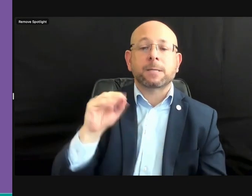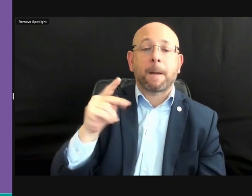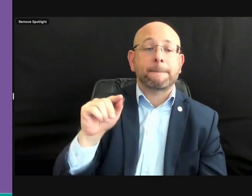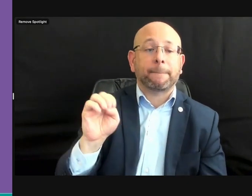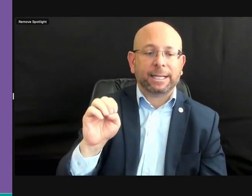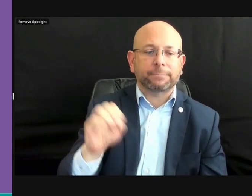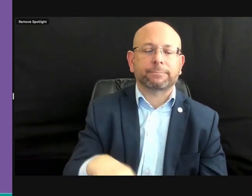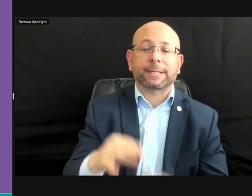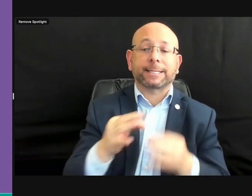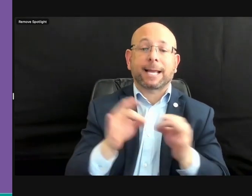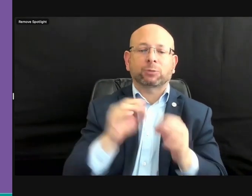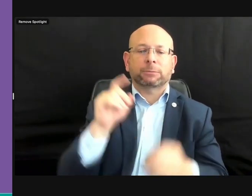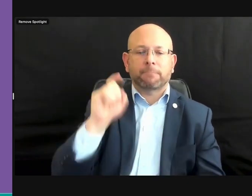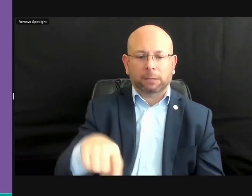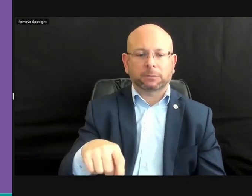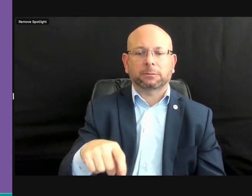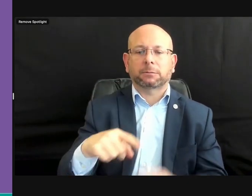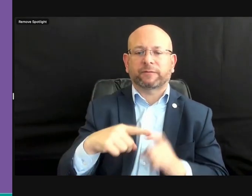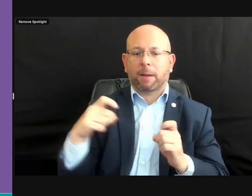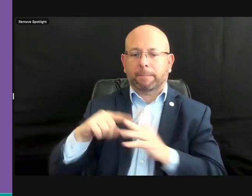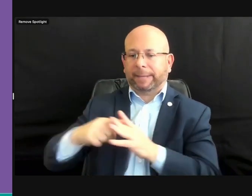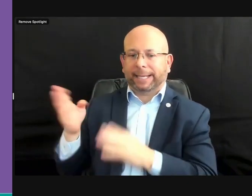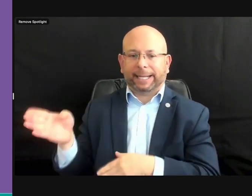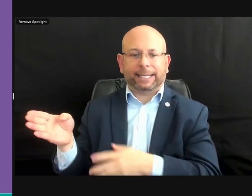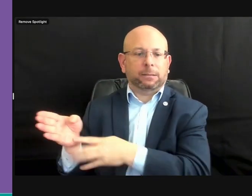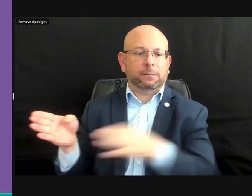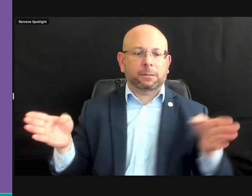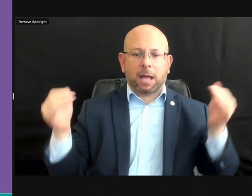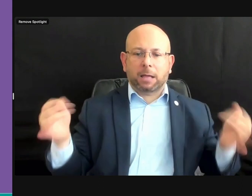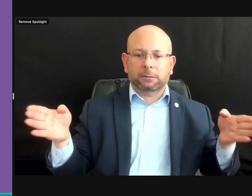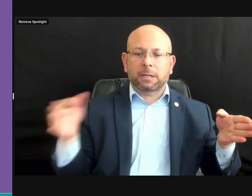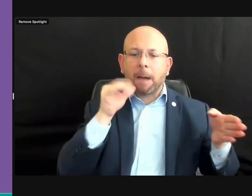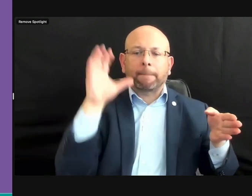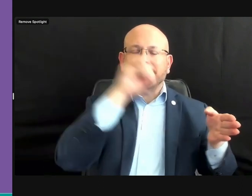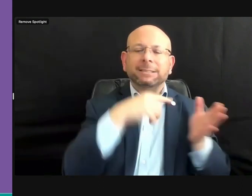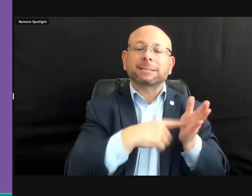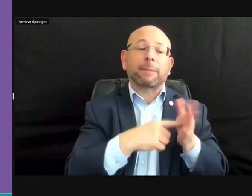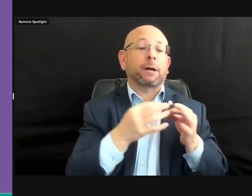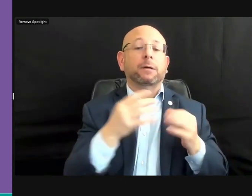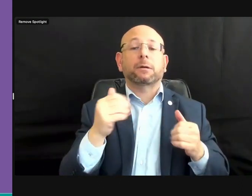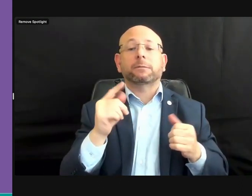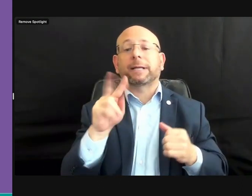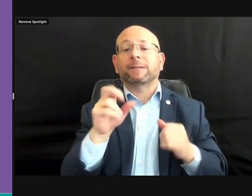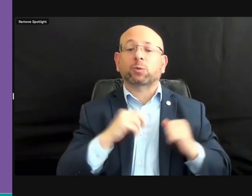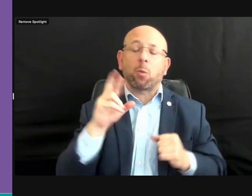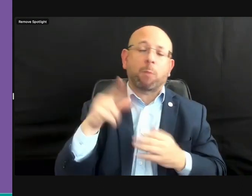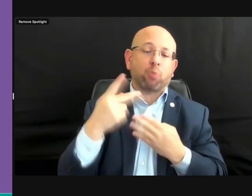Completeness, meaning that captions must capture the entirety of a television show or program from beginning to end